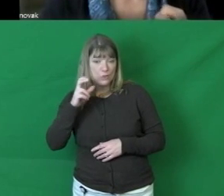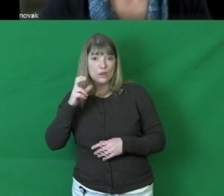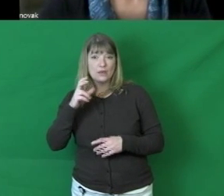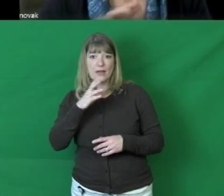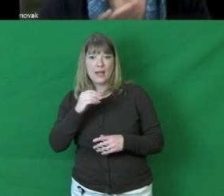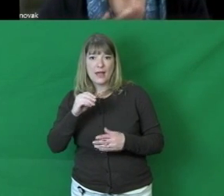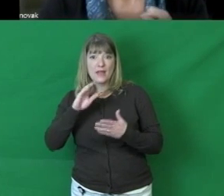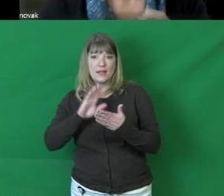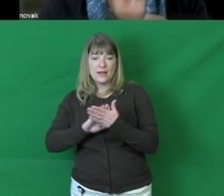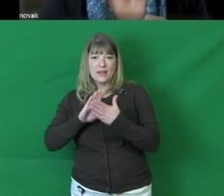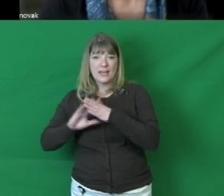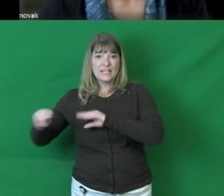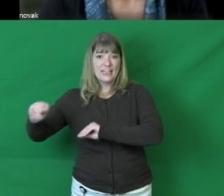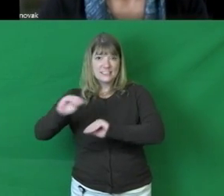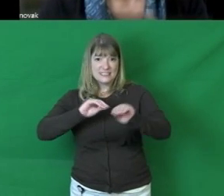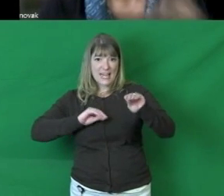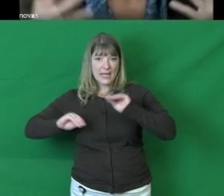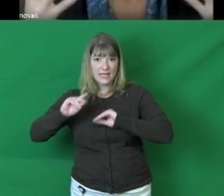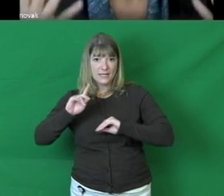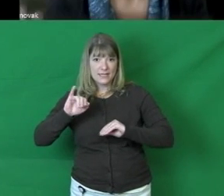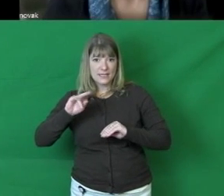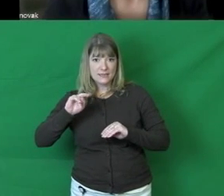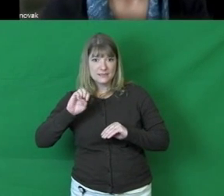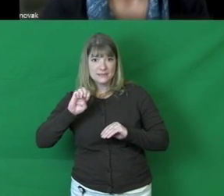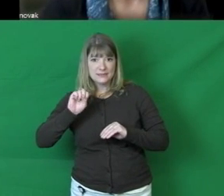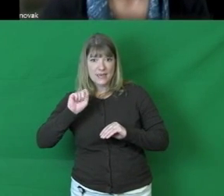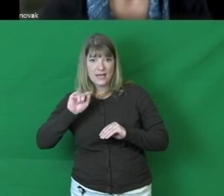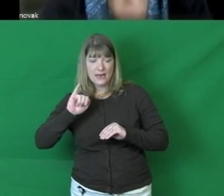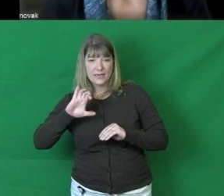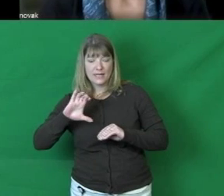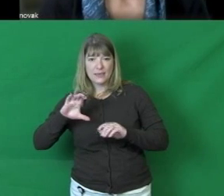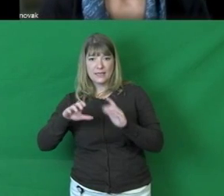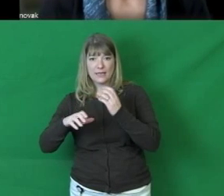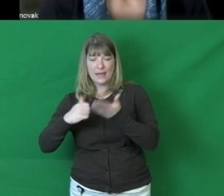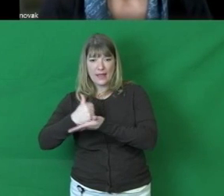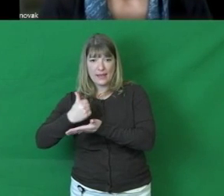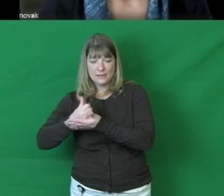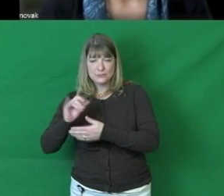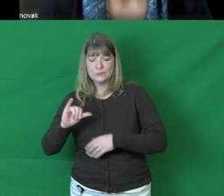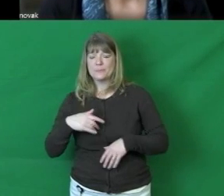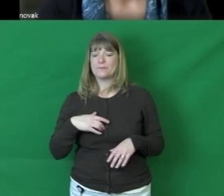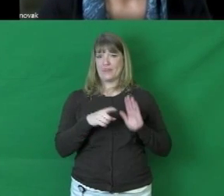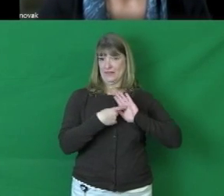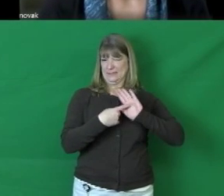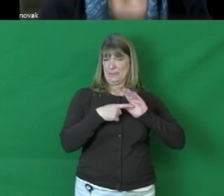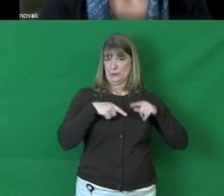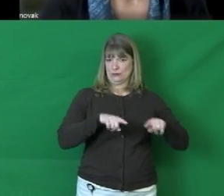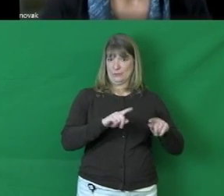with the music, but a kinesthetic aid with acting it out. An example, that I like to use in my kindergarten